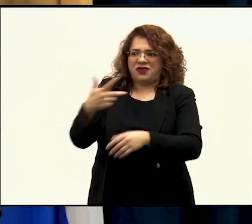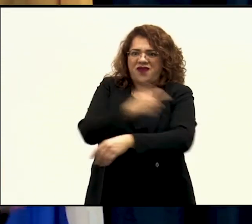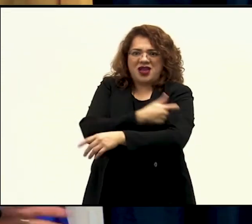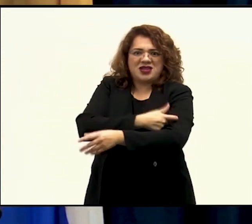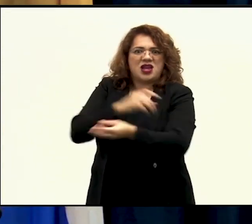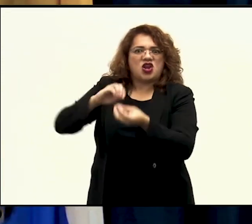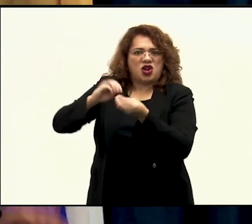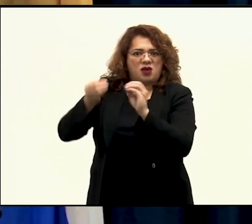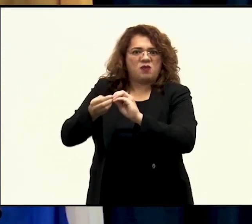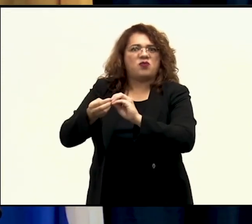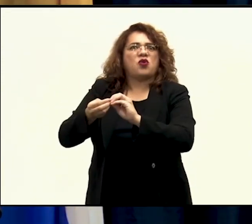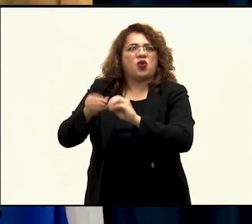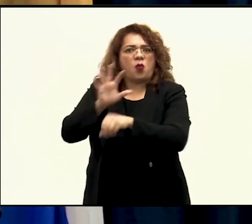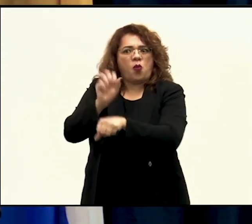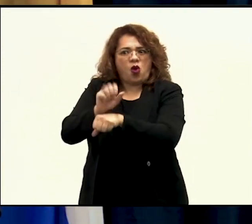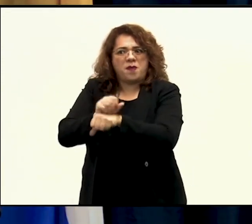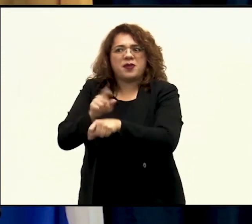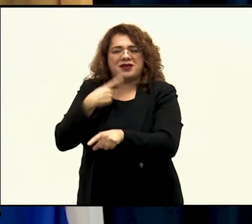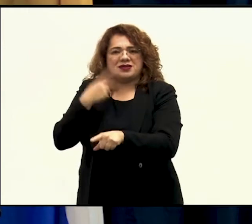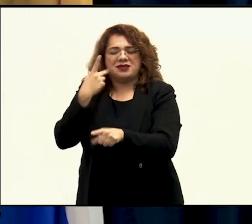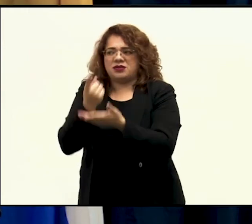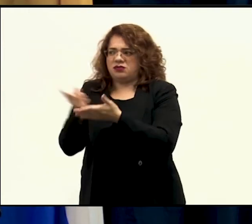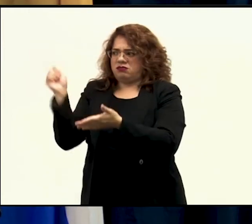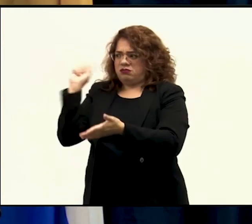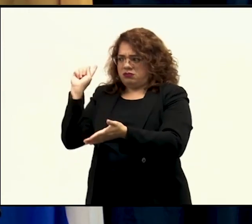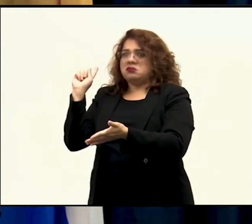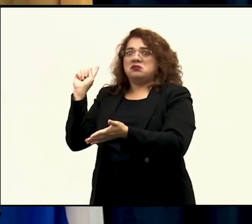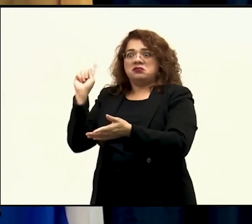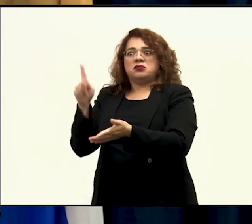about a week ago, a week plus ago and that's really attributed to of course seeing the